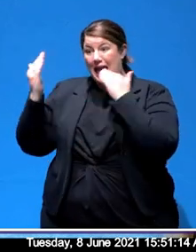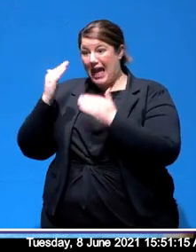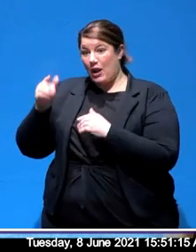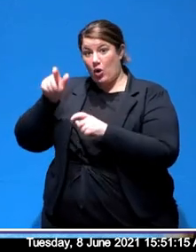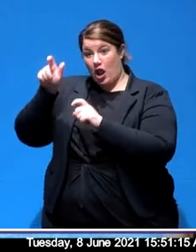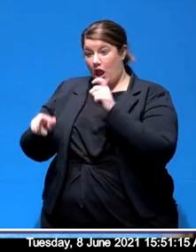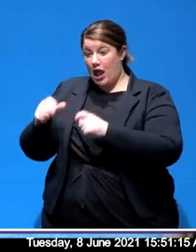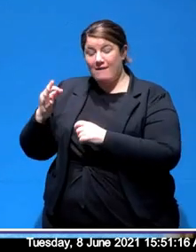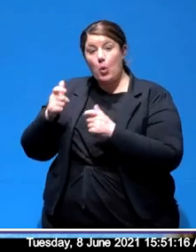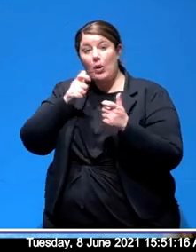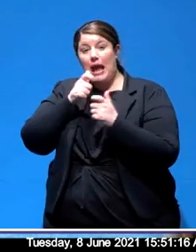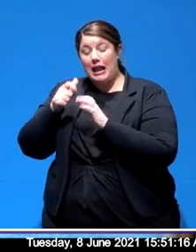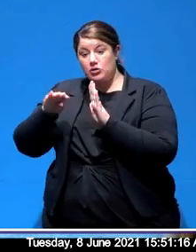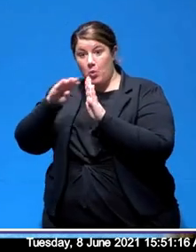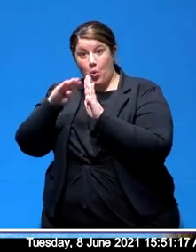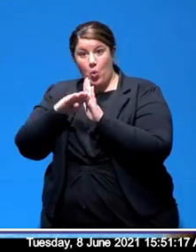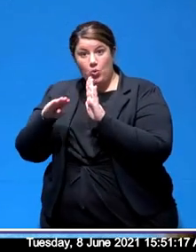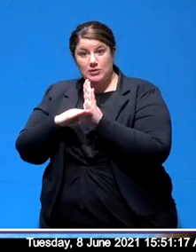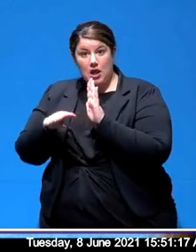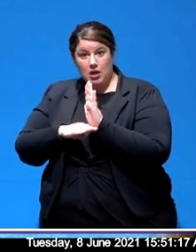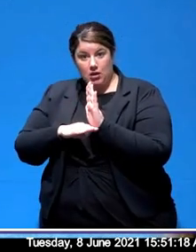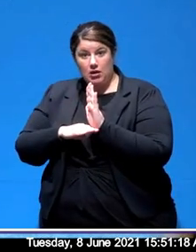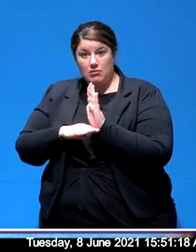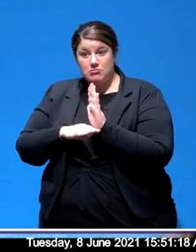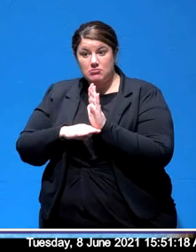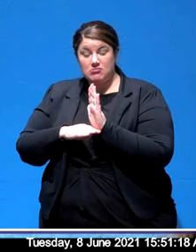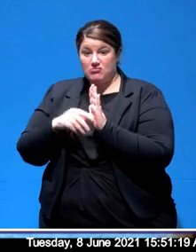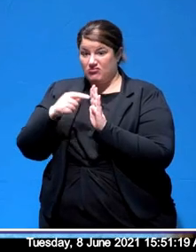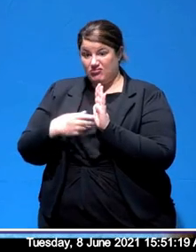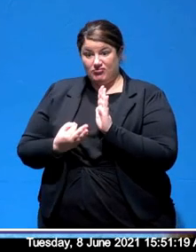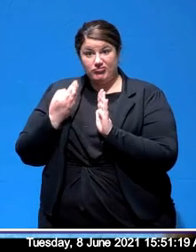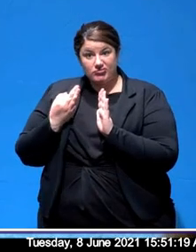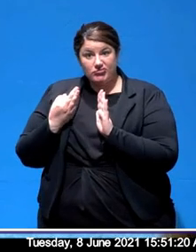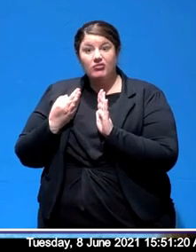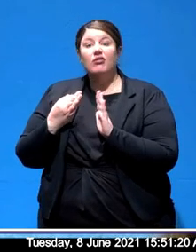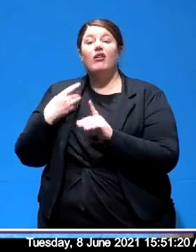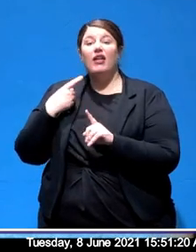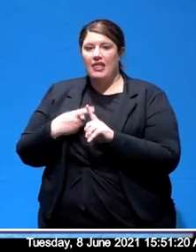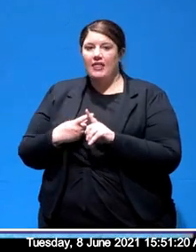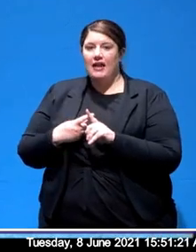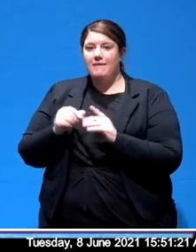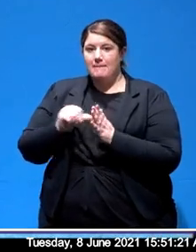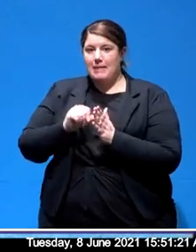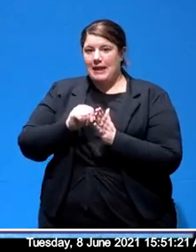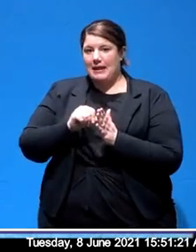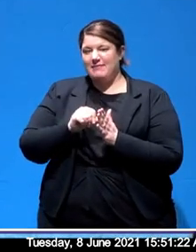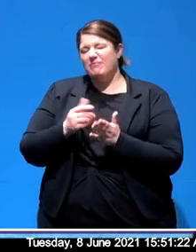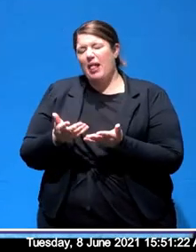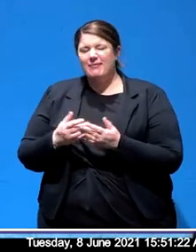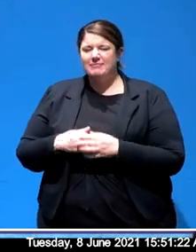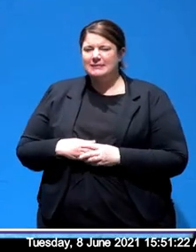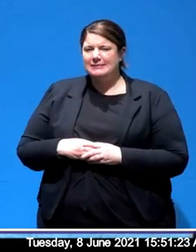place have their funds provided to --- well, can you tell me what are the